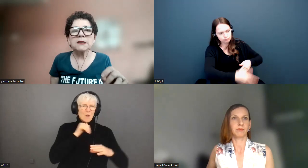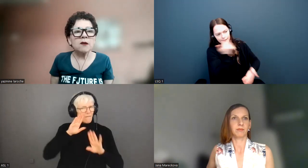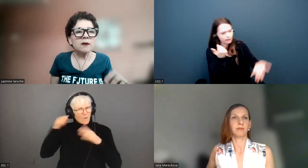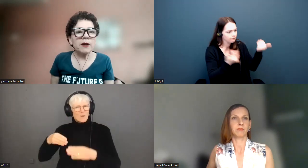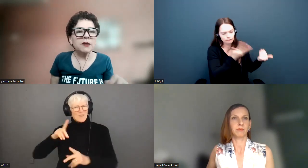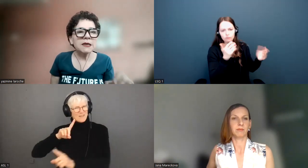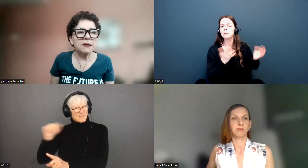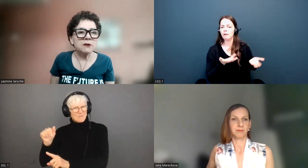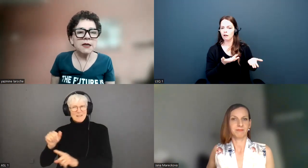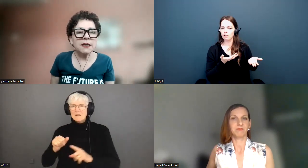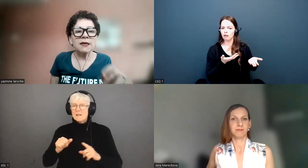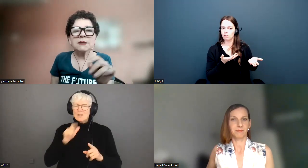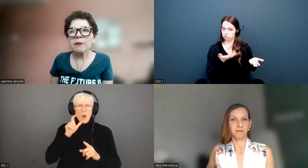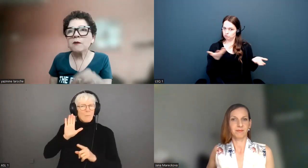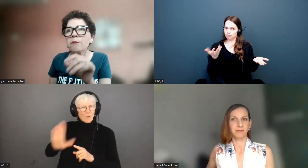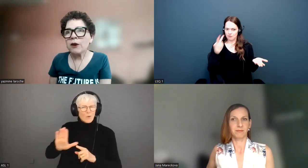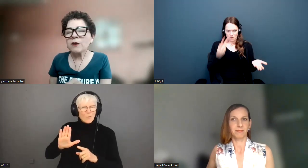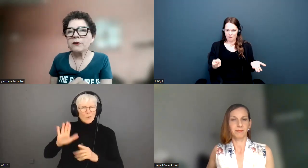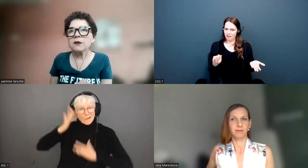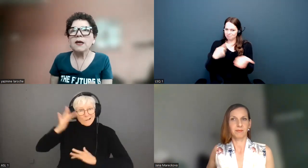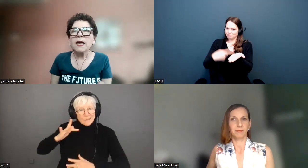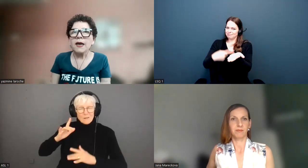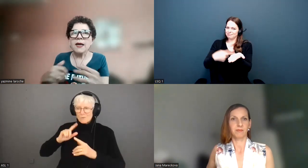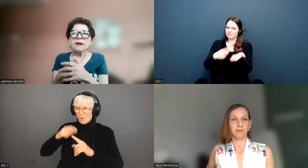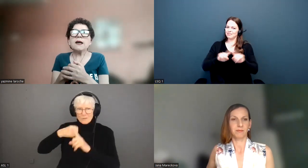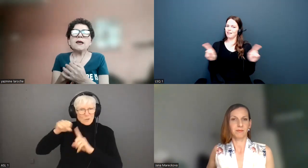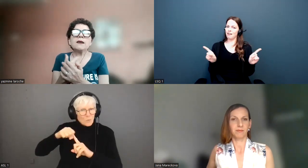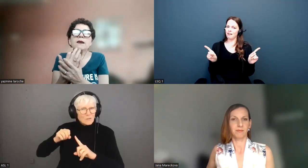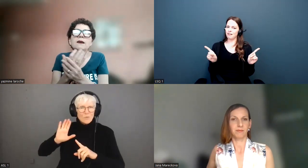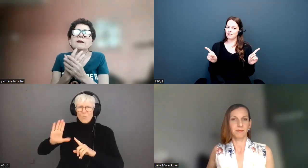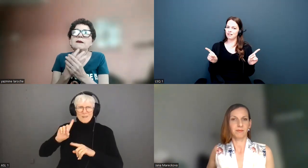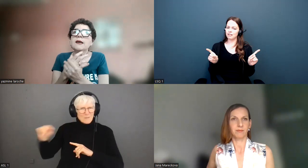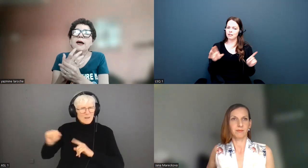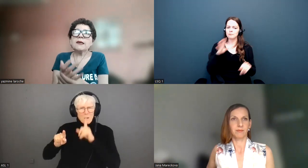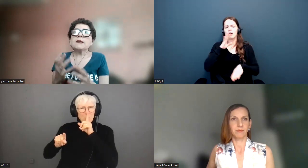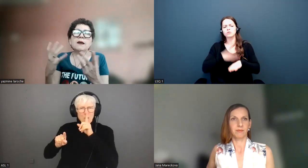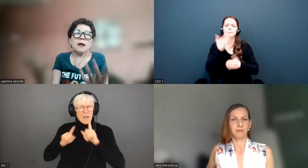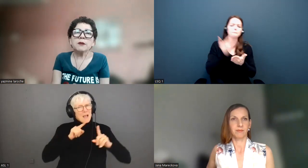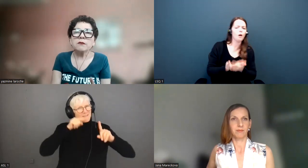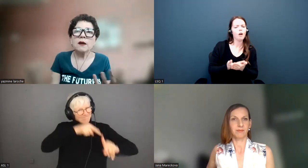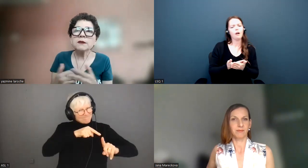it's not about a condition and it is about barriers and I again a couple of thoughts